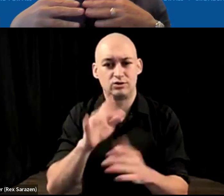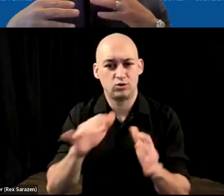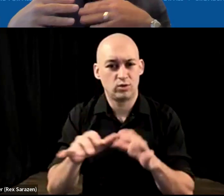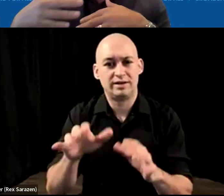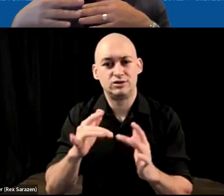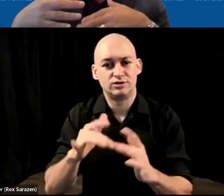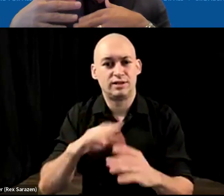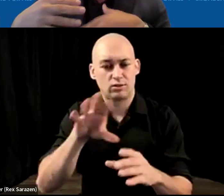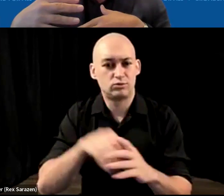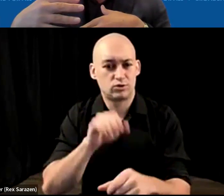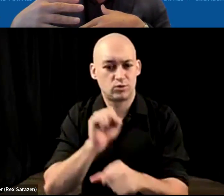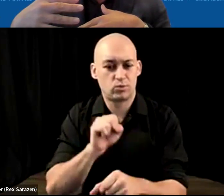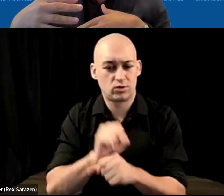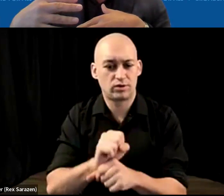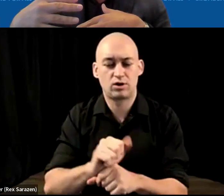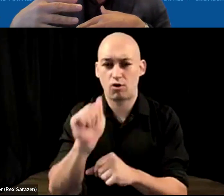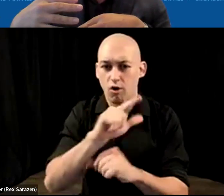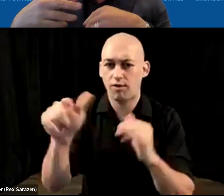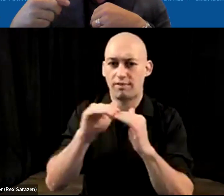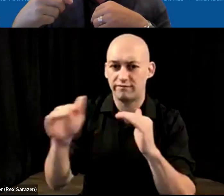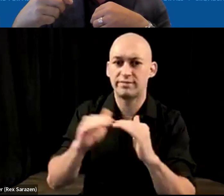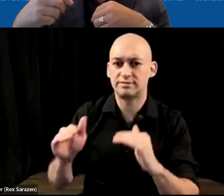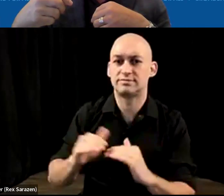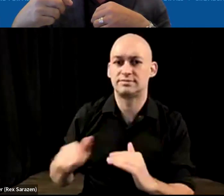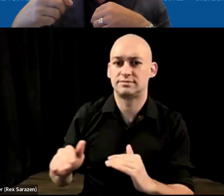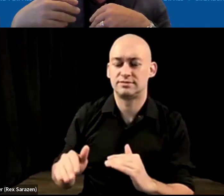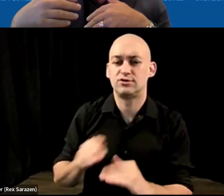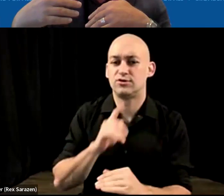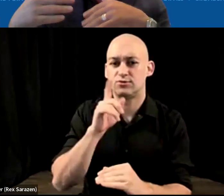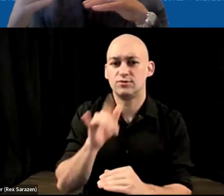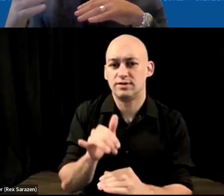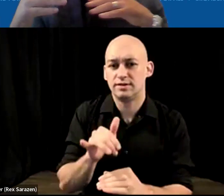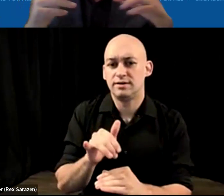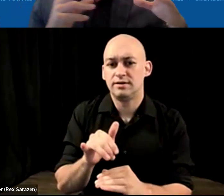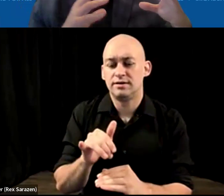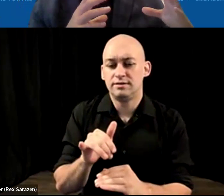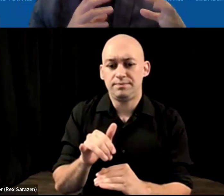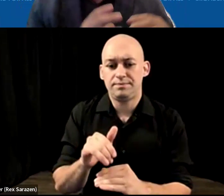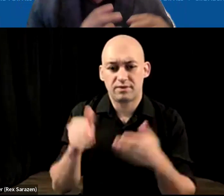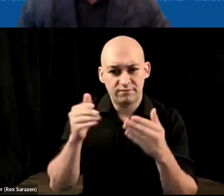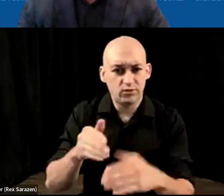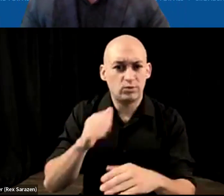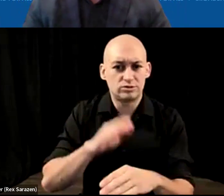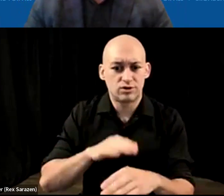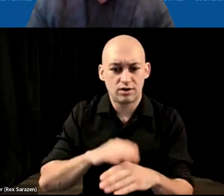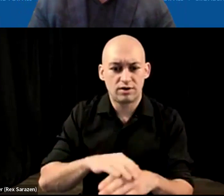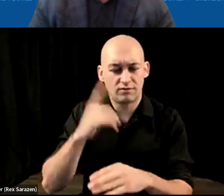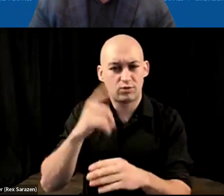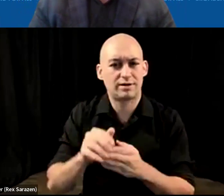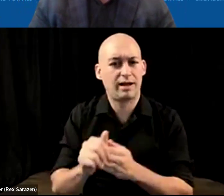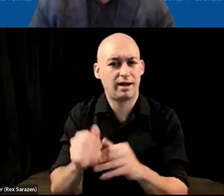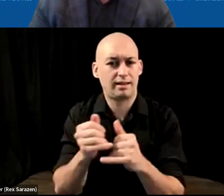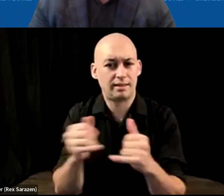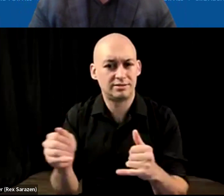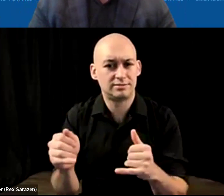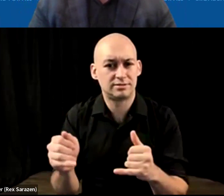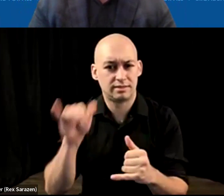and all of those levels. Really, to enable us to focus on the NOFO guidelines that we're really